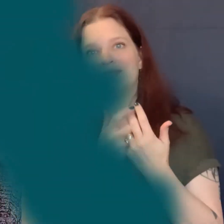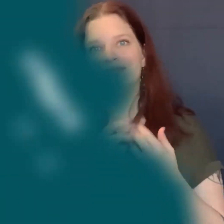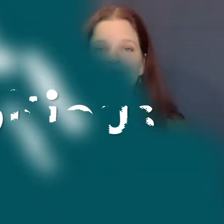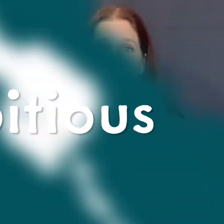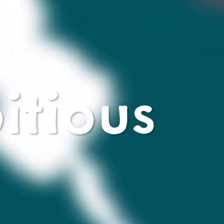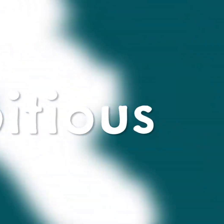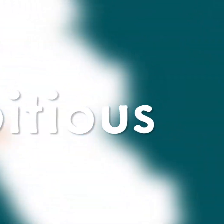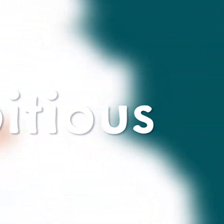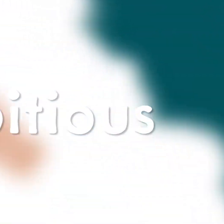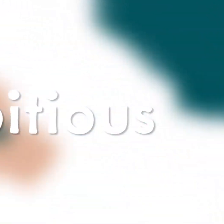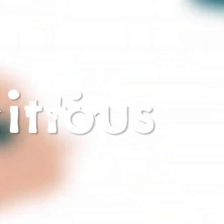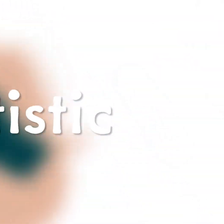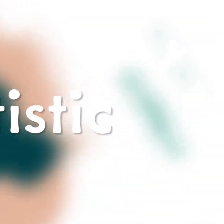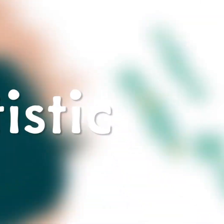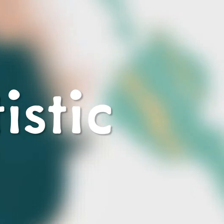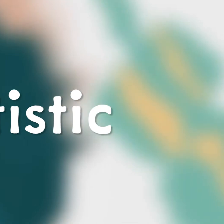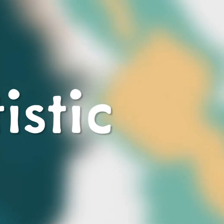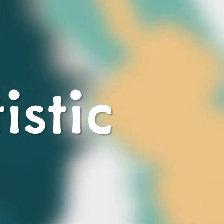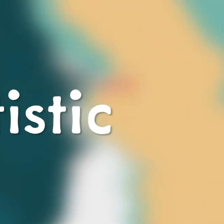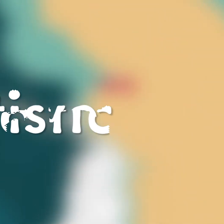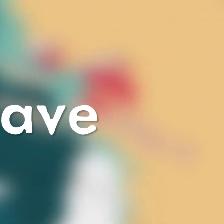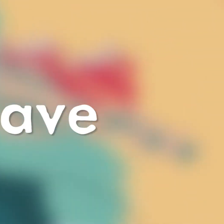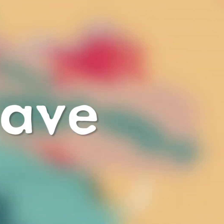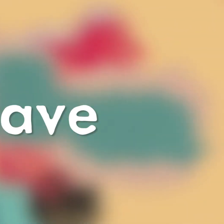bit. Ambitious, artistic, brave,